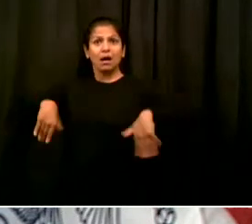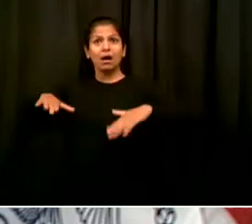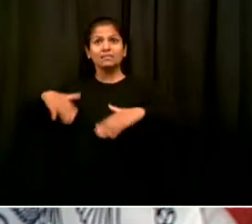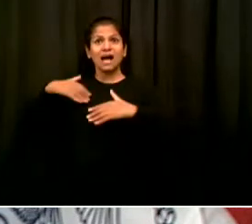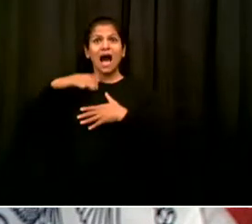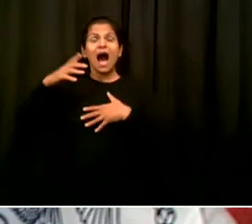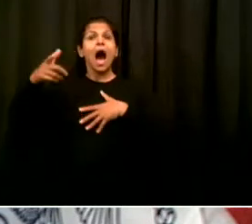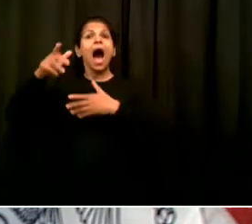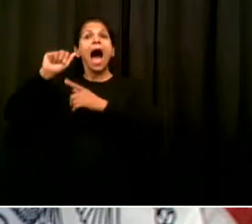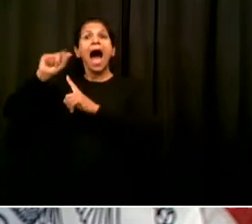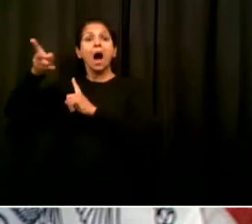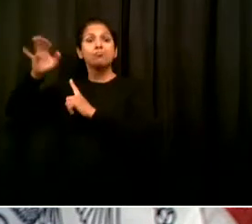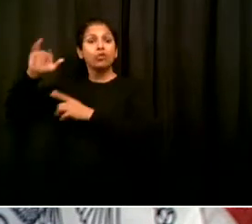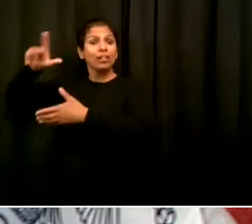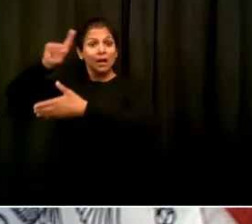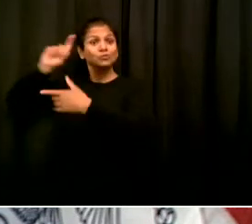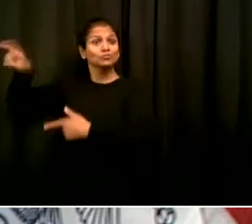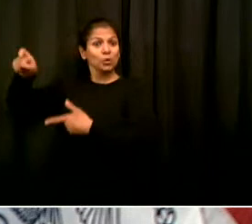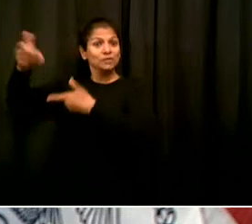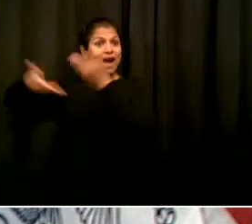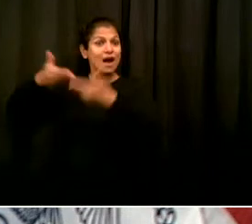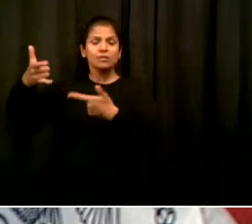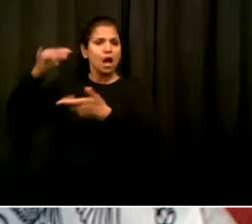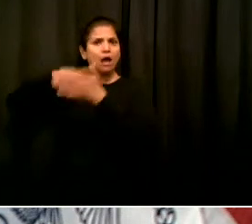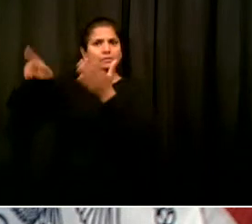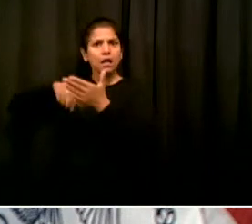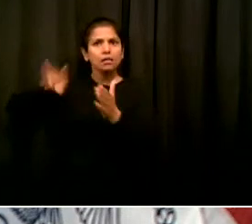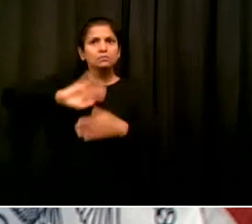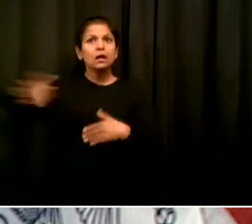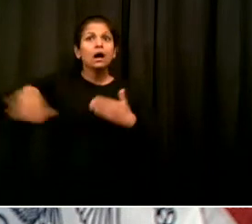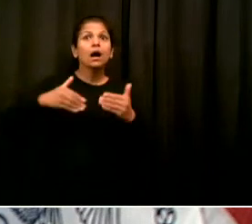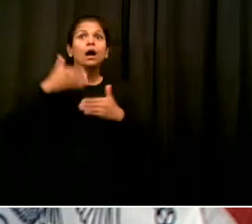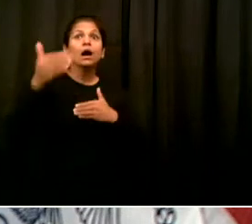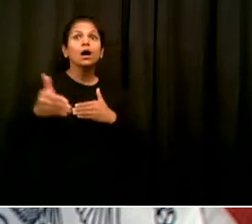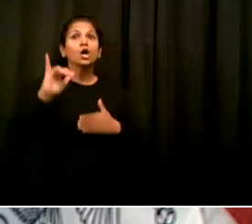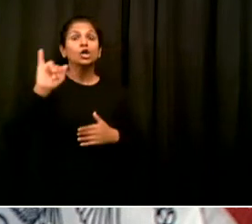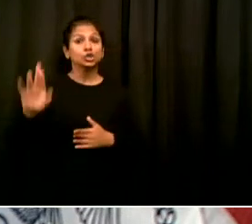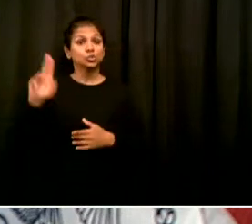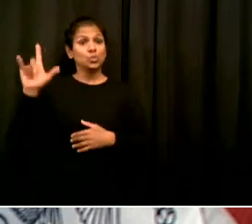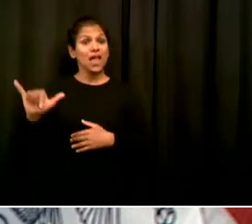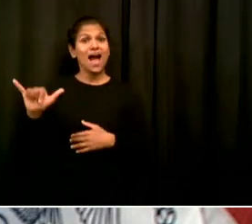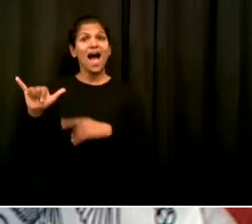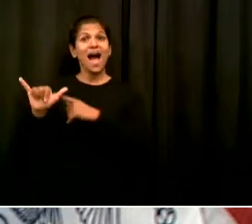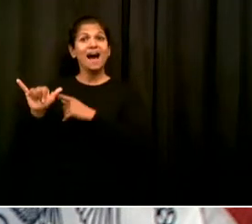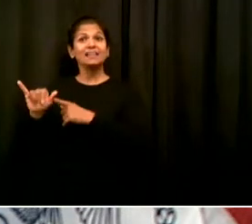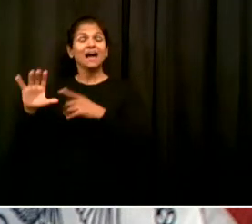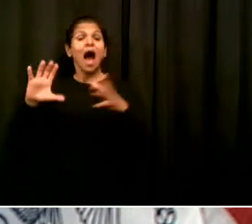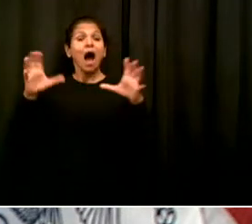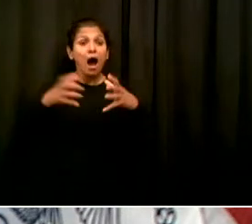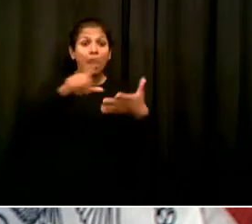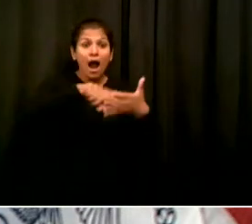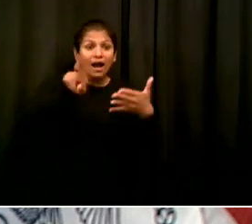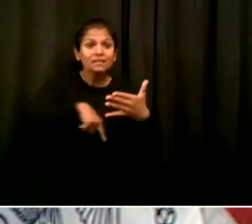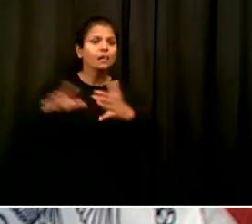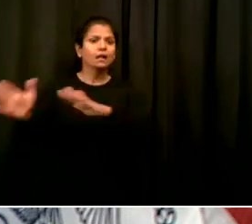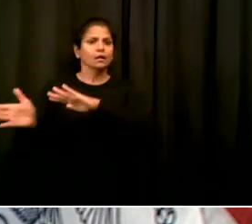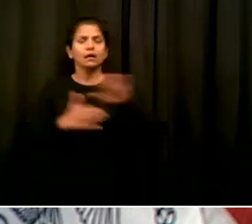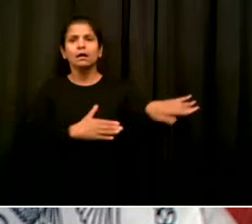DID NOT HAVE AN APRIL POLICE ACADEDEMY CLASS AS WE NNRMOALLY